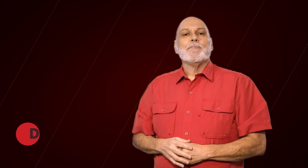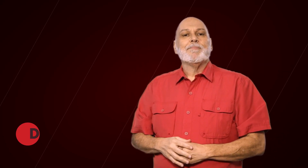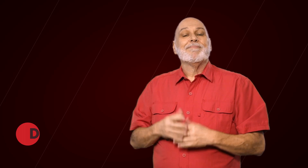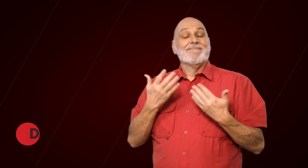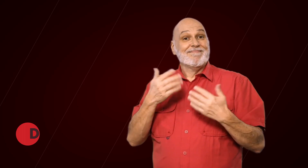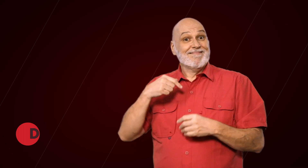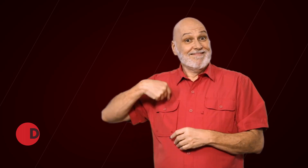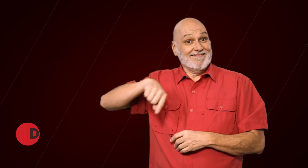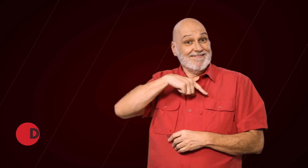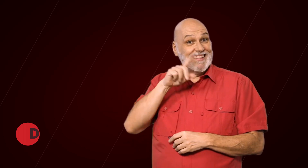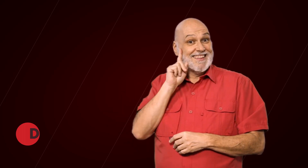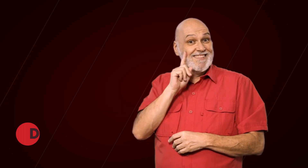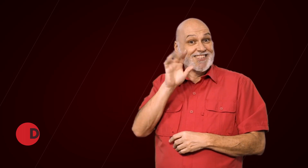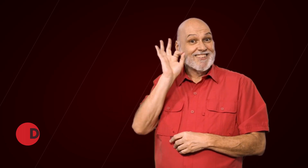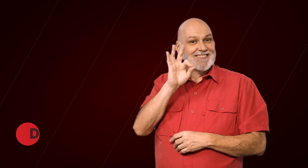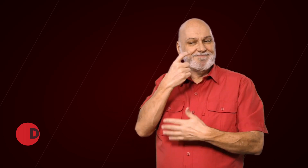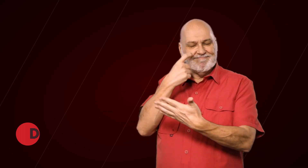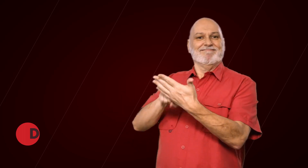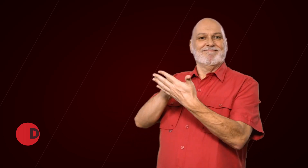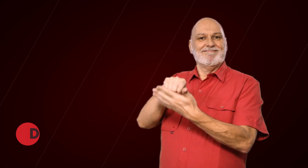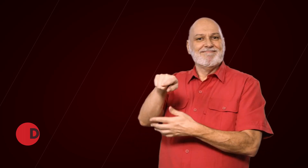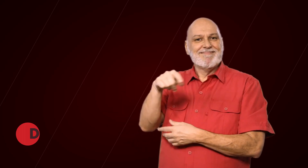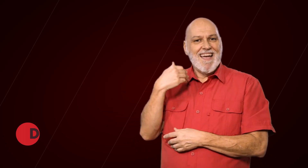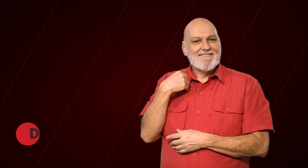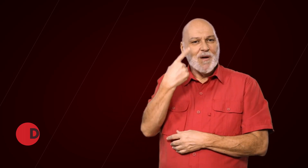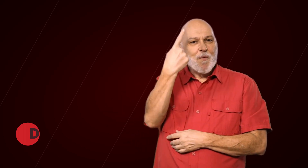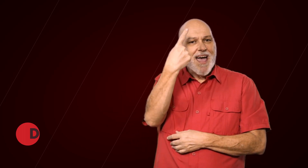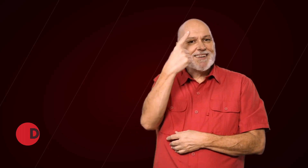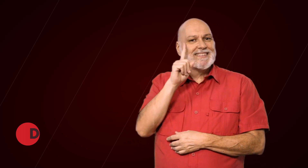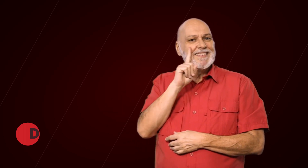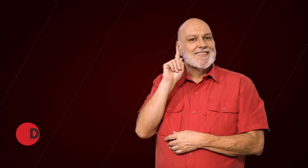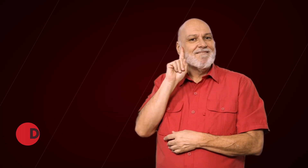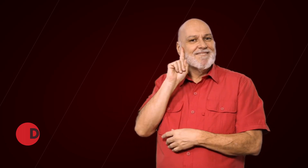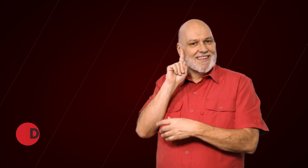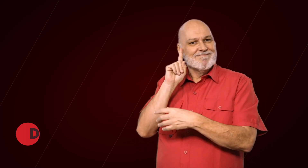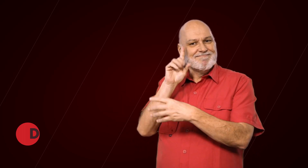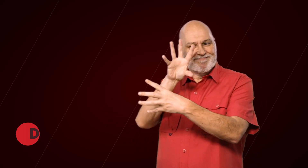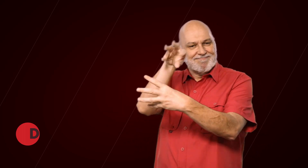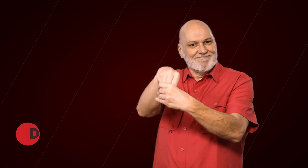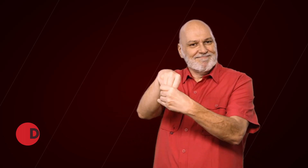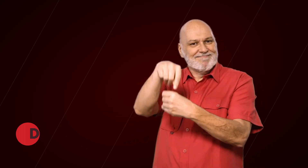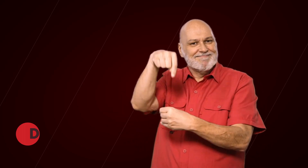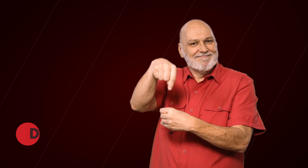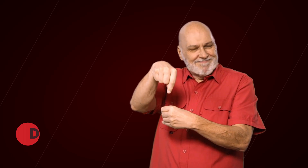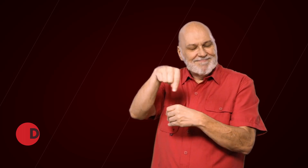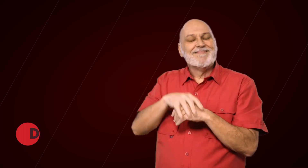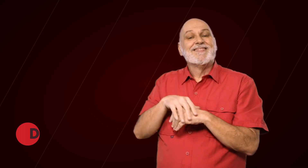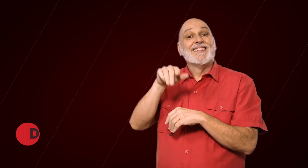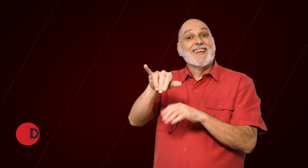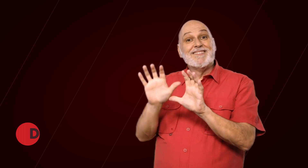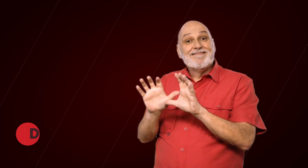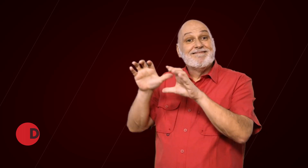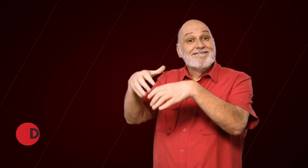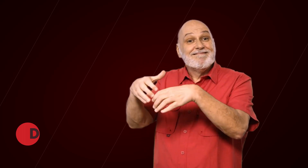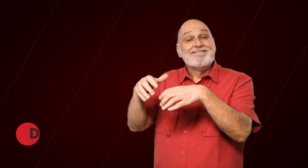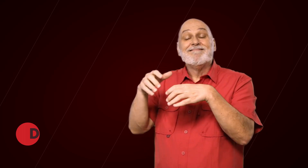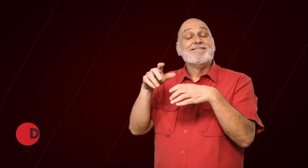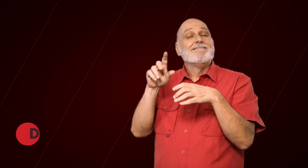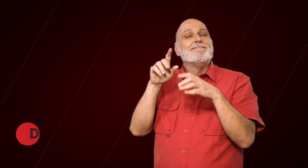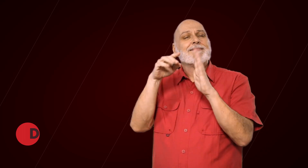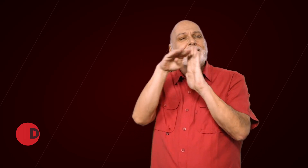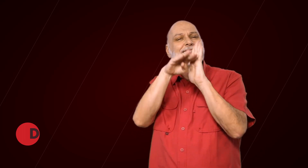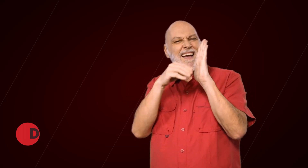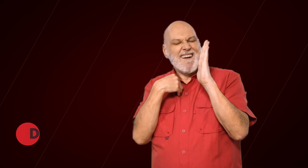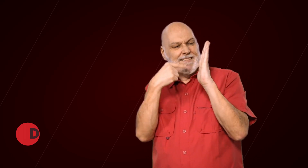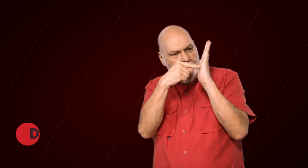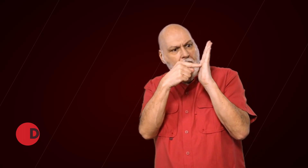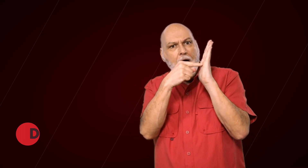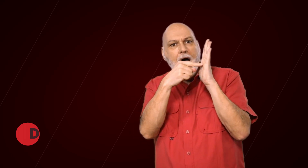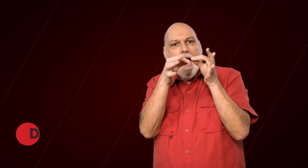DeafDots recognized one Deaf-related group on the list: